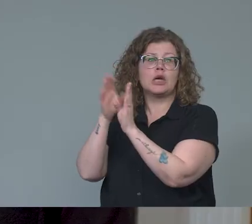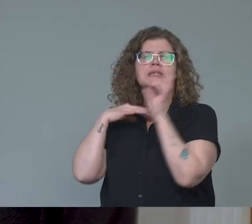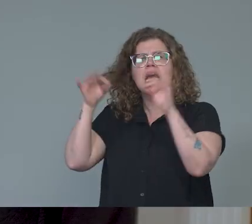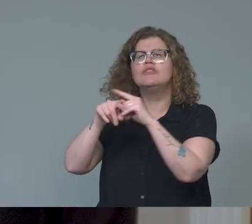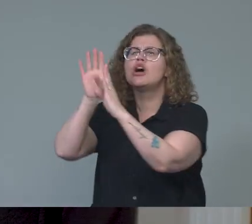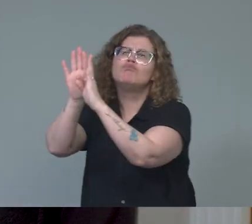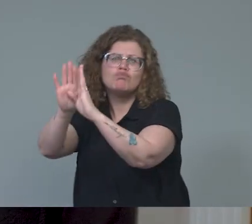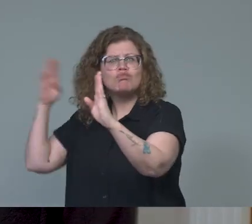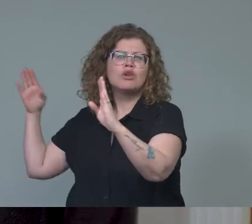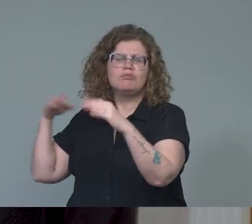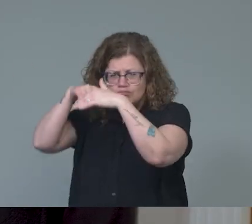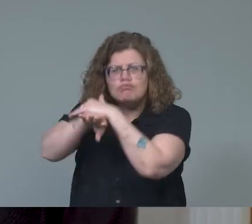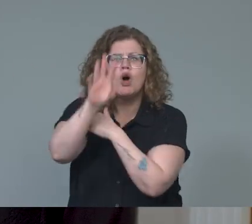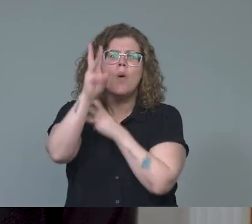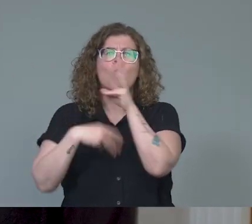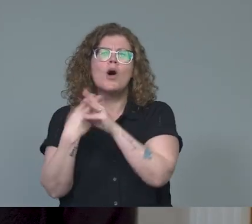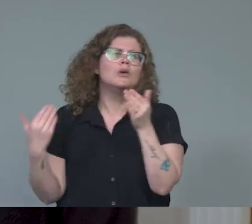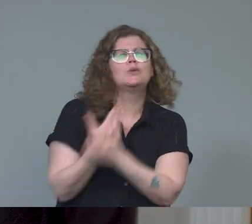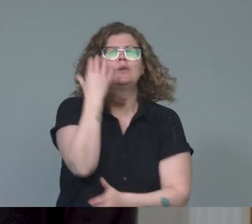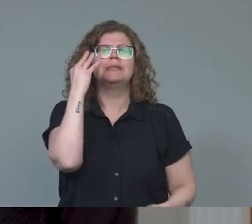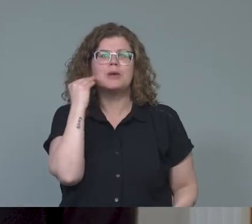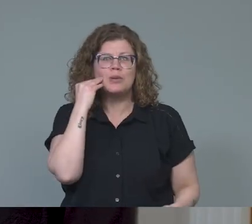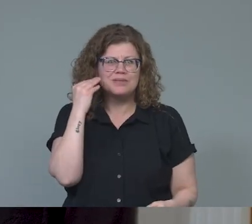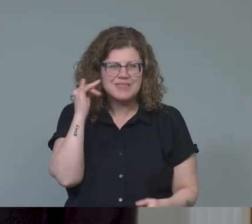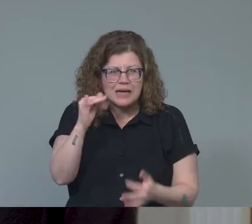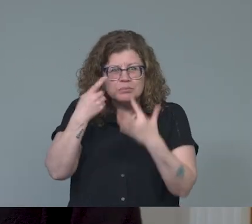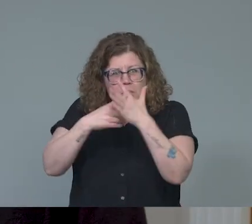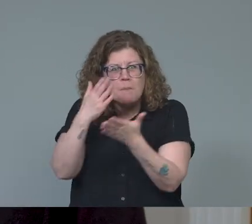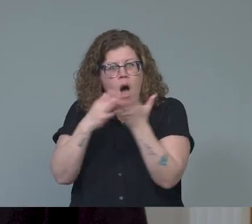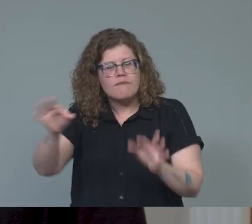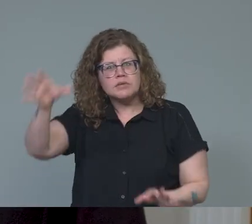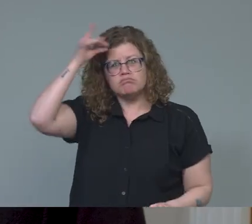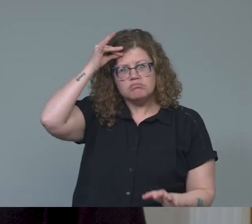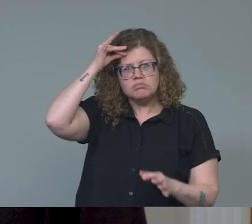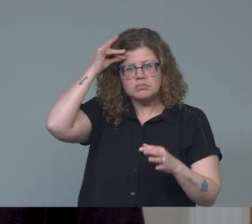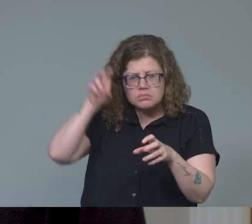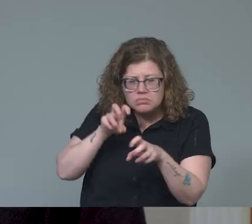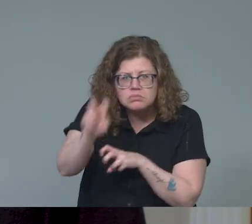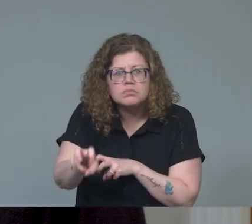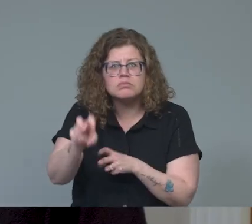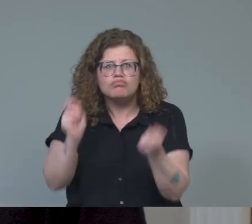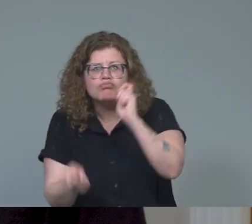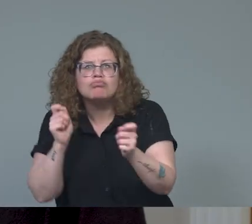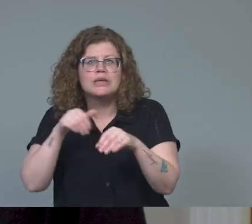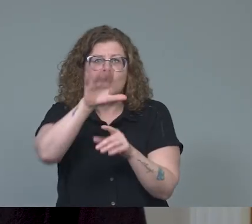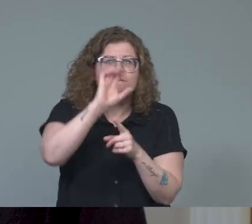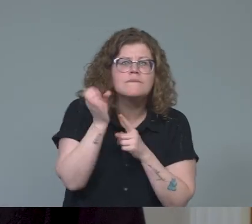and I'm open to the experiences of the world. There's a reciprocity that you start